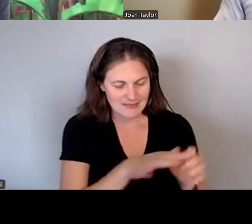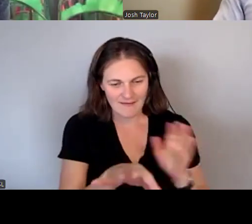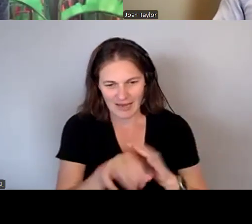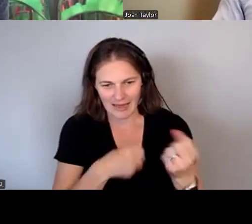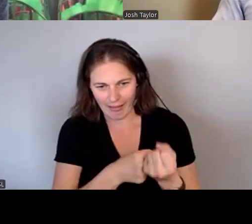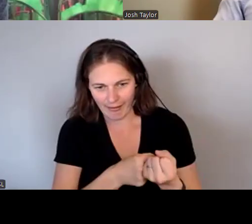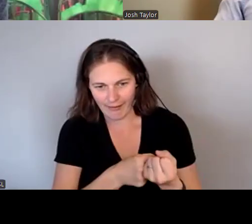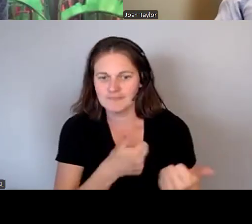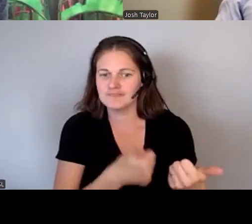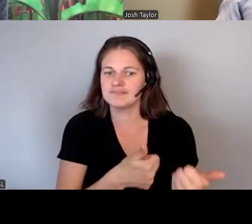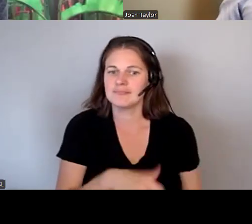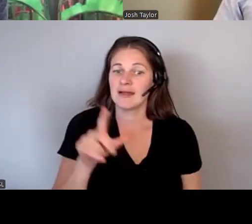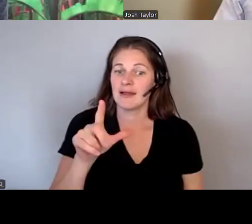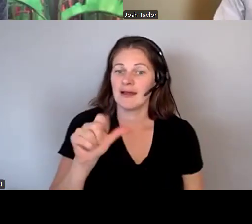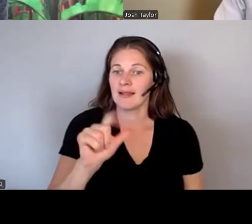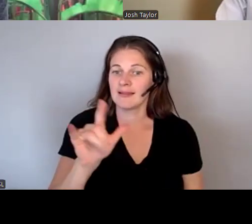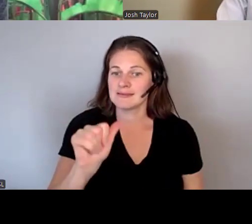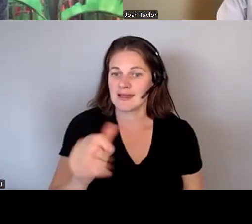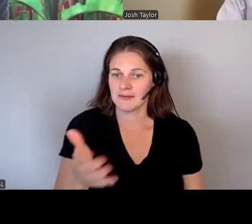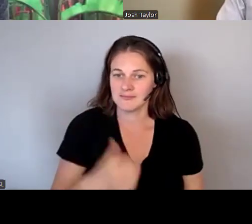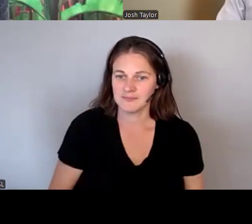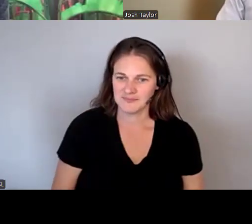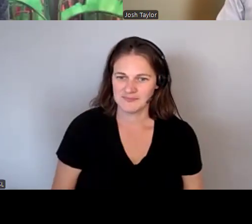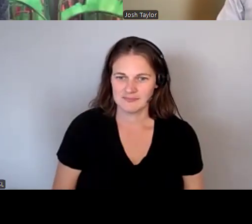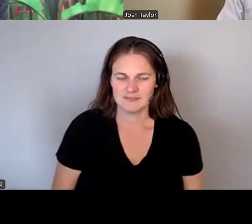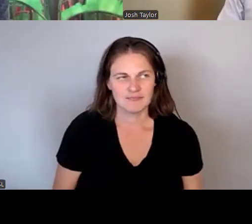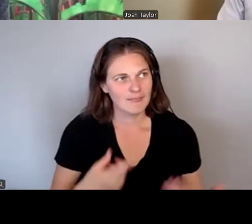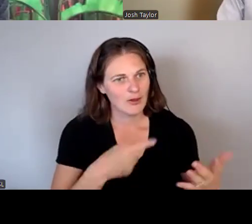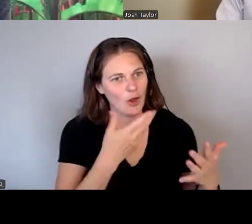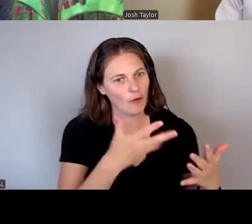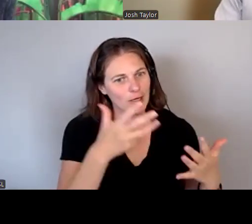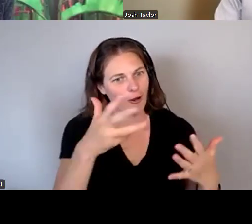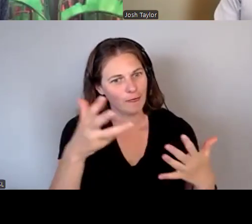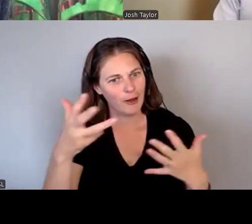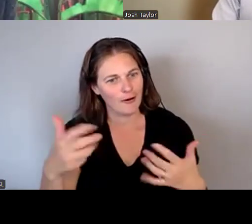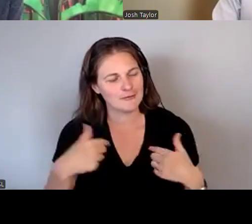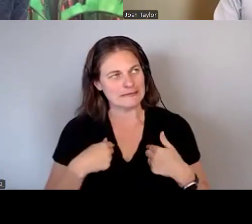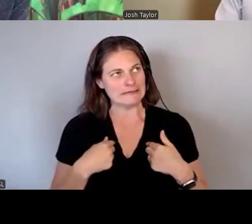Aliza. Oh, everyone's taken them.